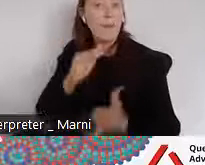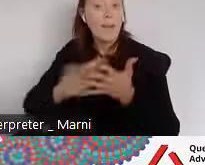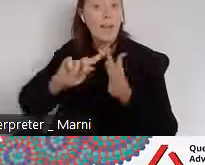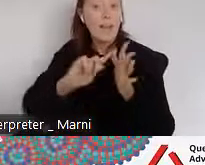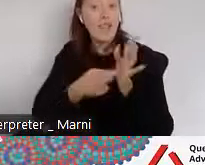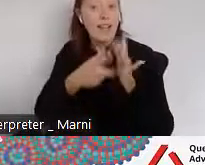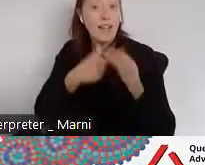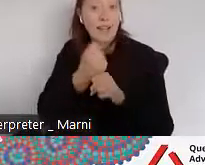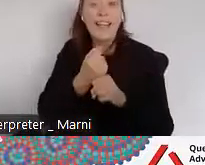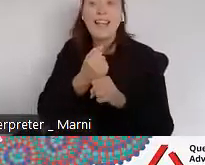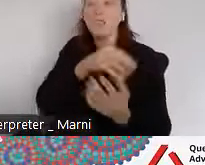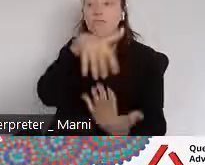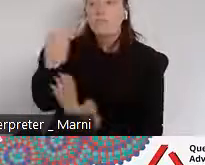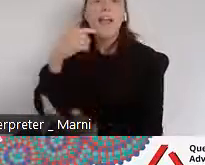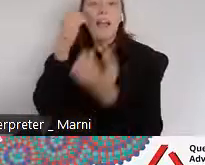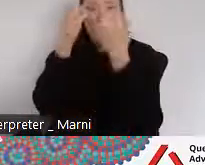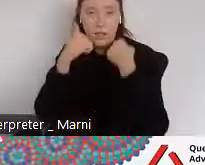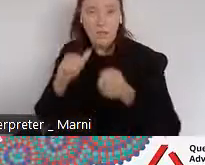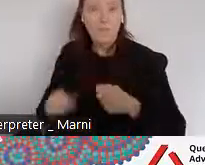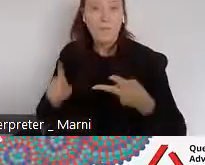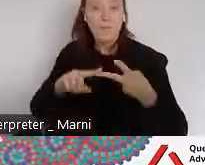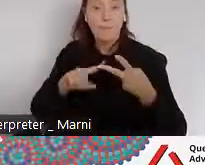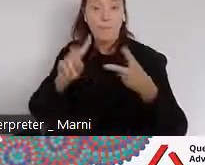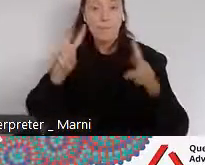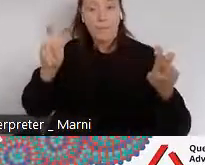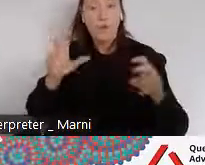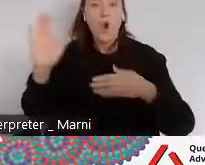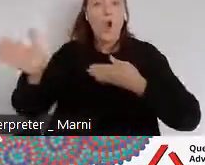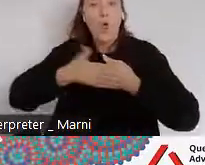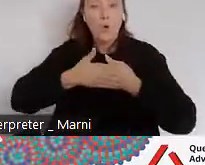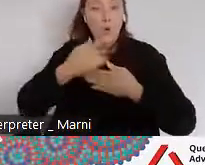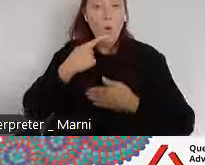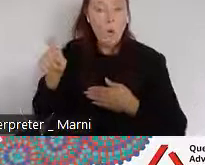The second is a closure order, which is again, to avoid serious harm or injustice